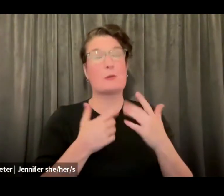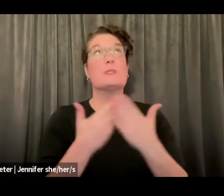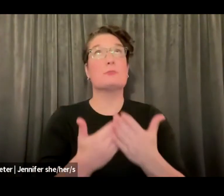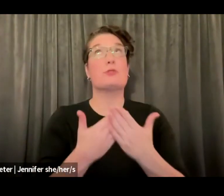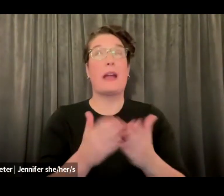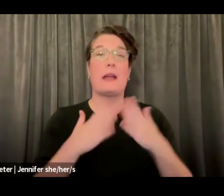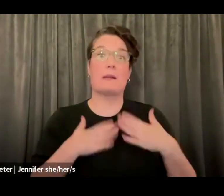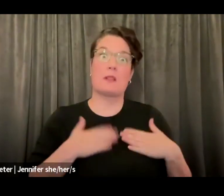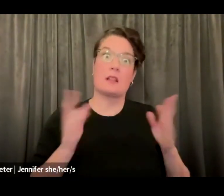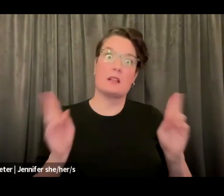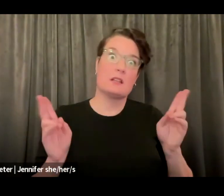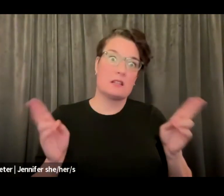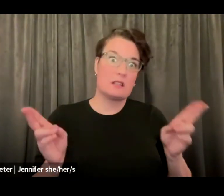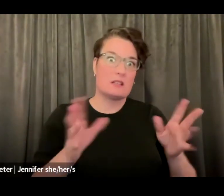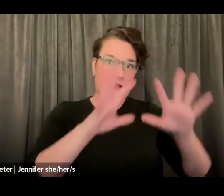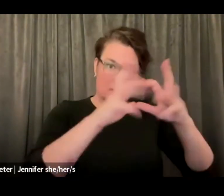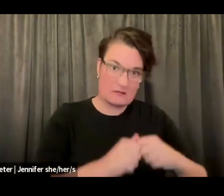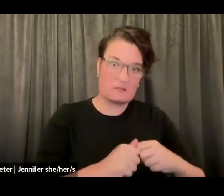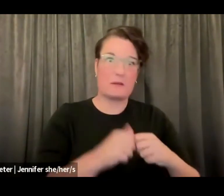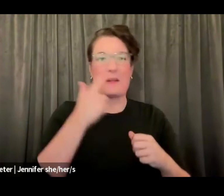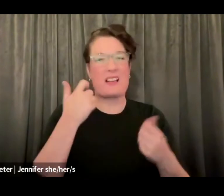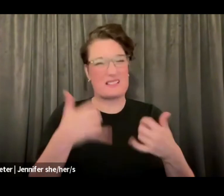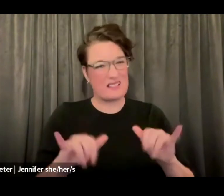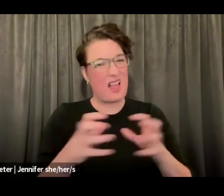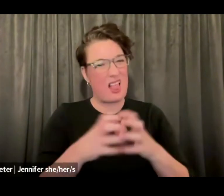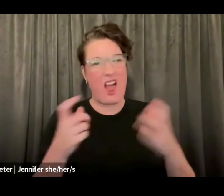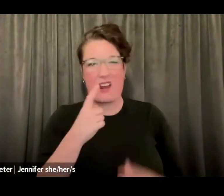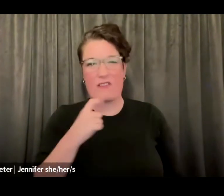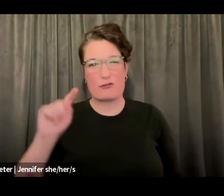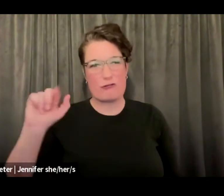cuz there's a lot of bureaucracy to still get through mm-hmm but this is